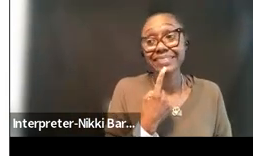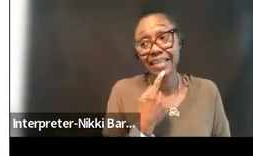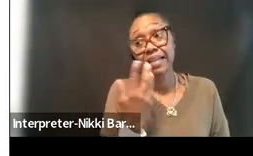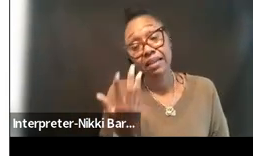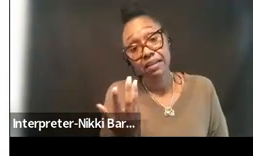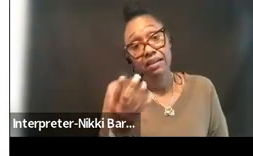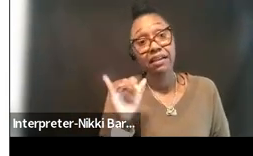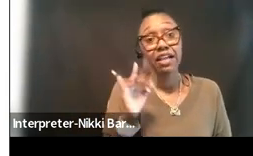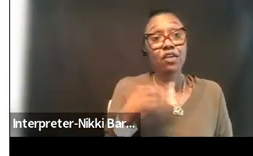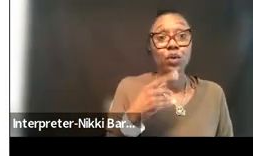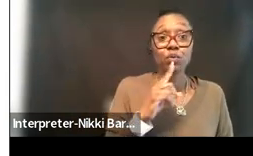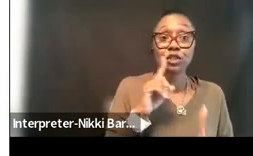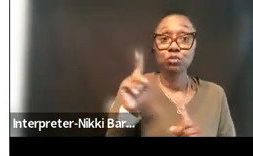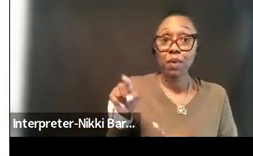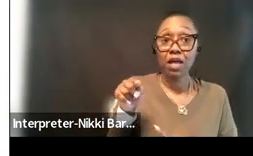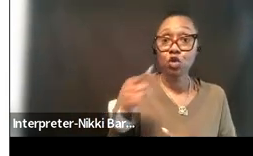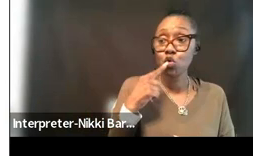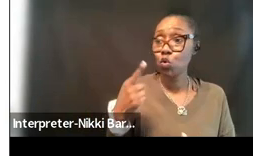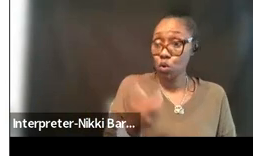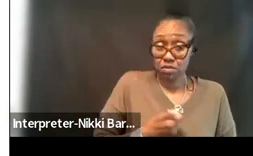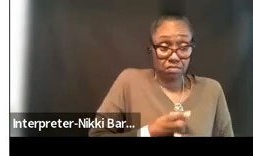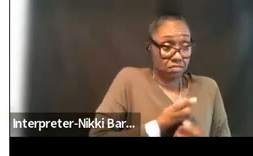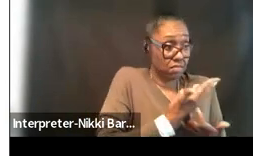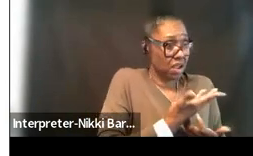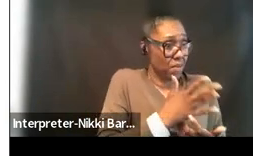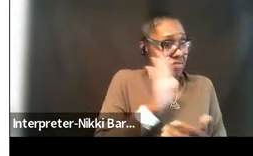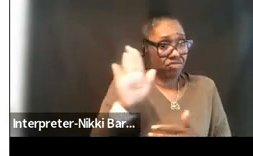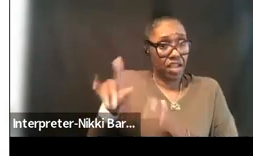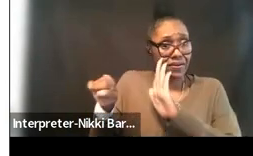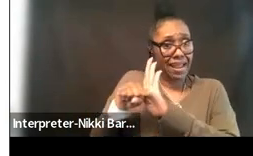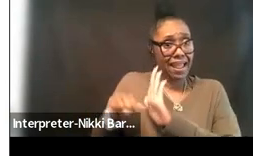If we are responding to someone who has opened up to us about a negative. Experience they've been through.